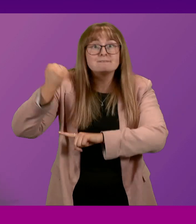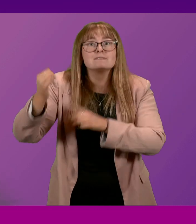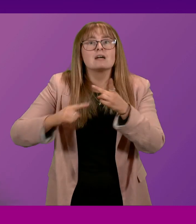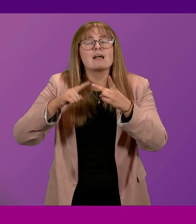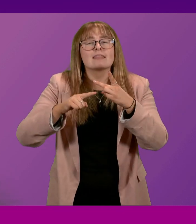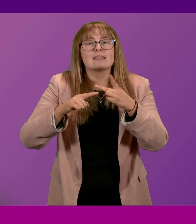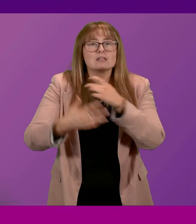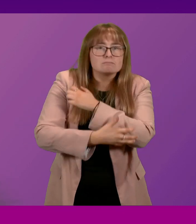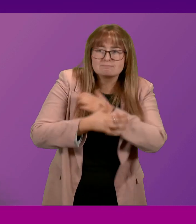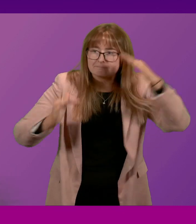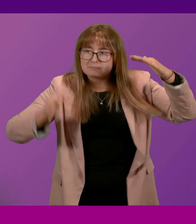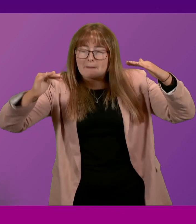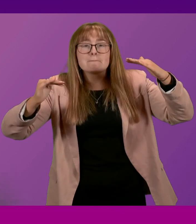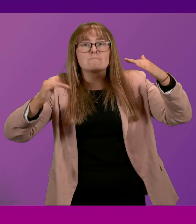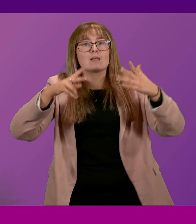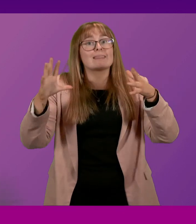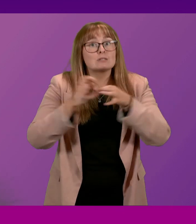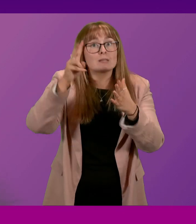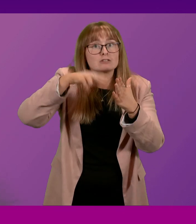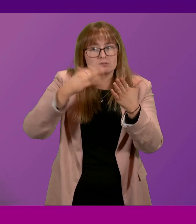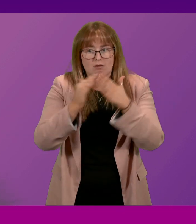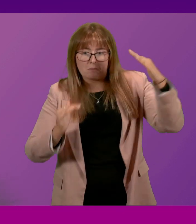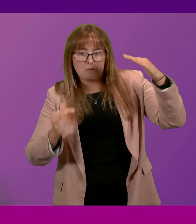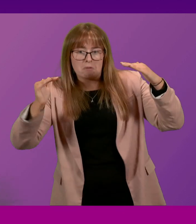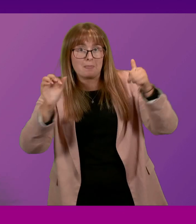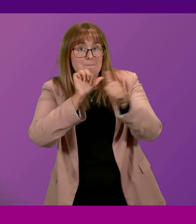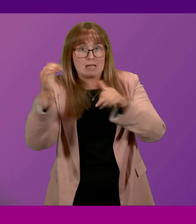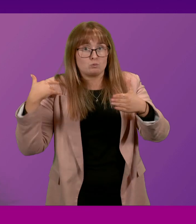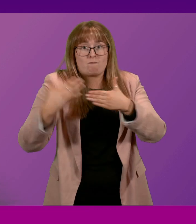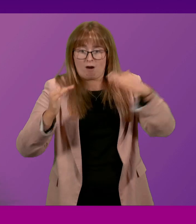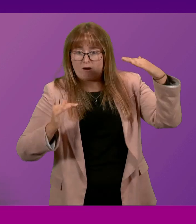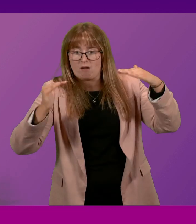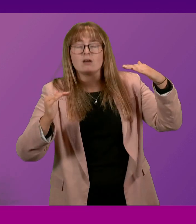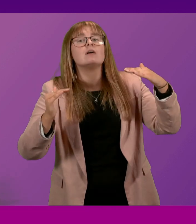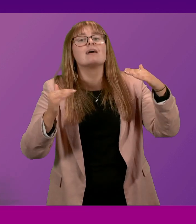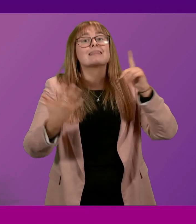gap in literacy has reduced to its lowest level ever. The attainment gap in positive destinations